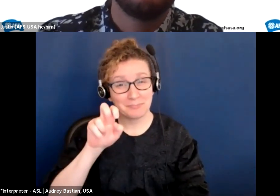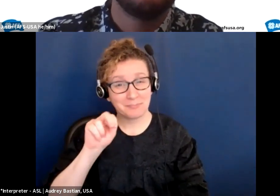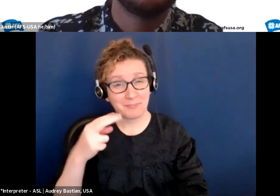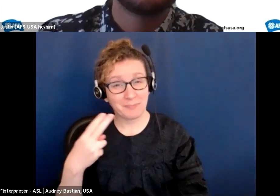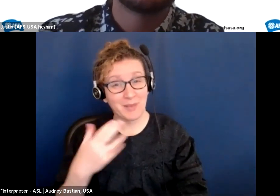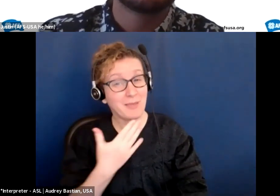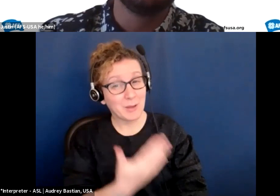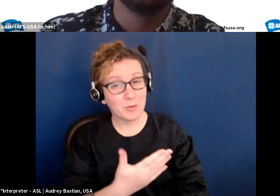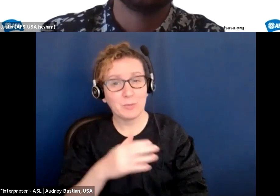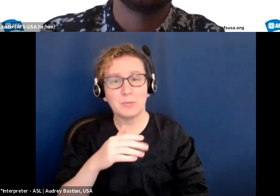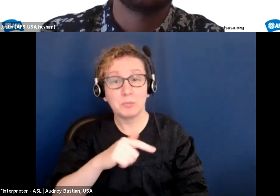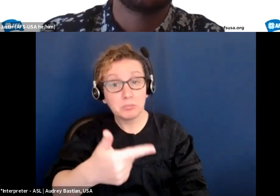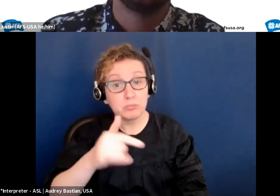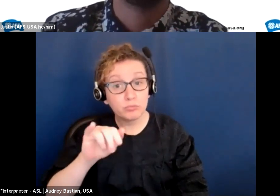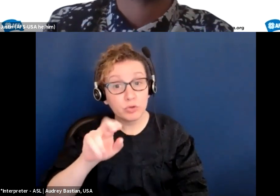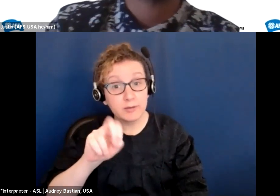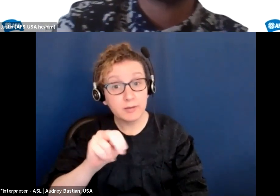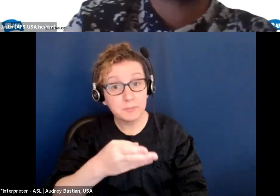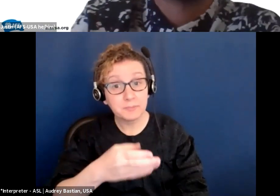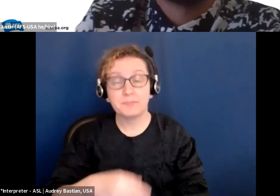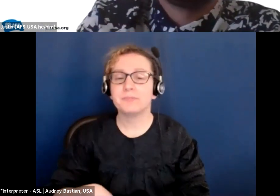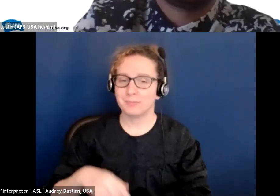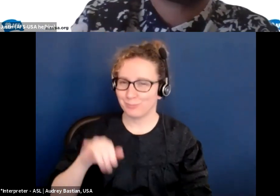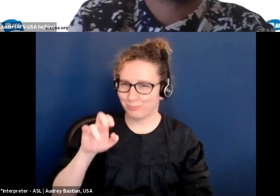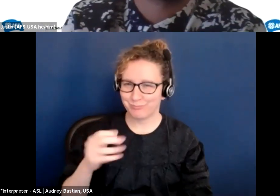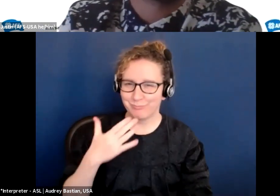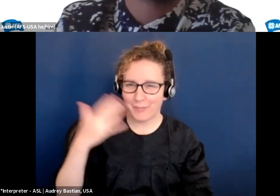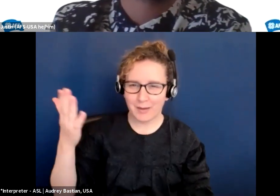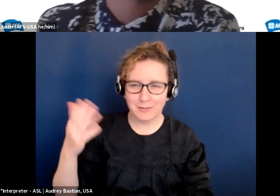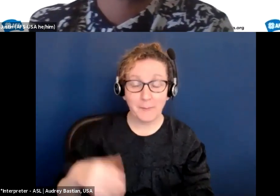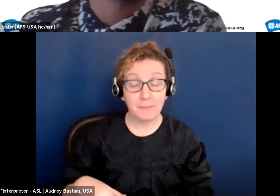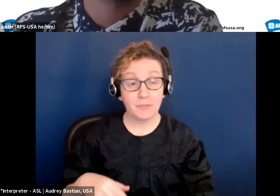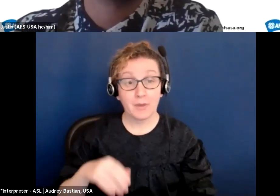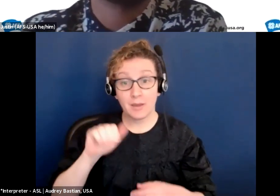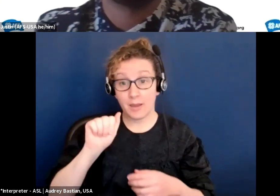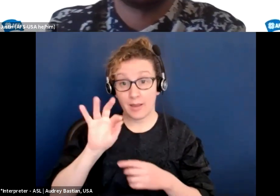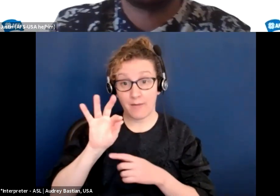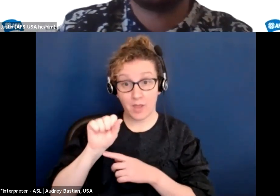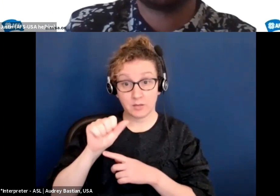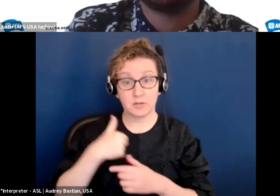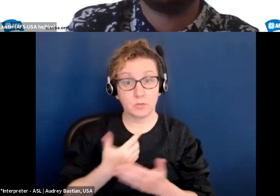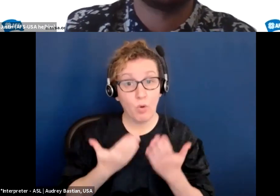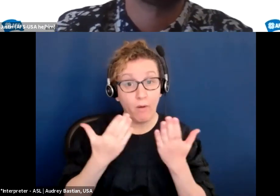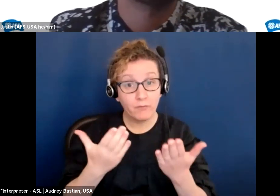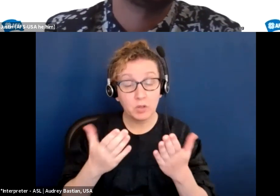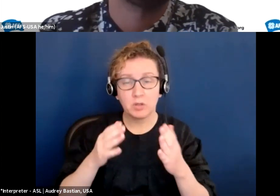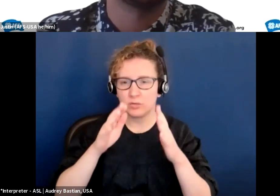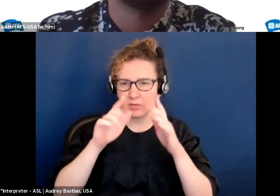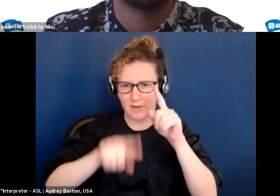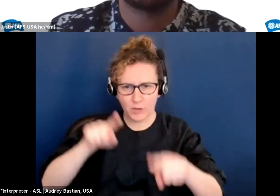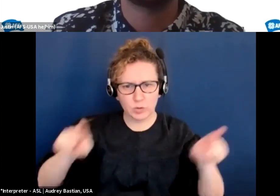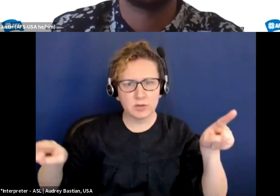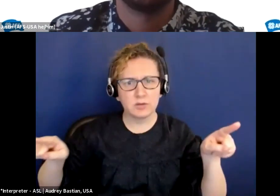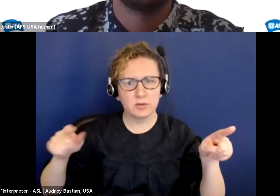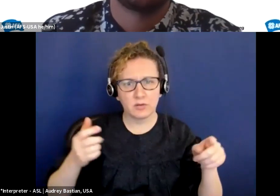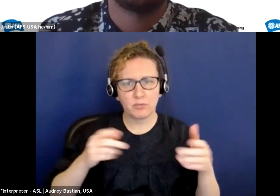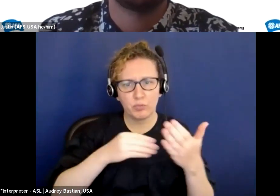Yes, thank you. For AFS, we offer a pretty diverse offering of programs.